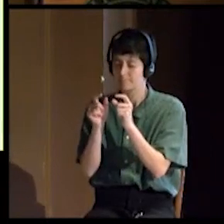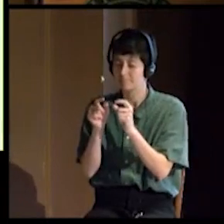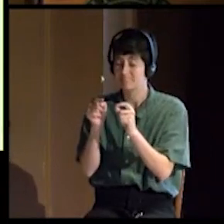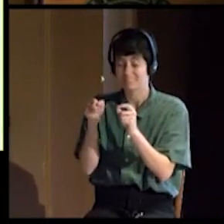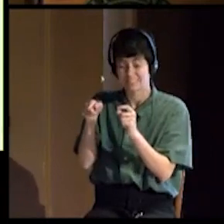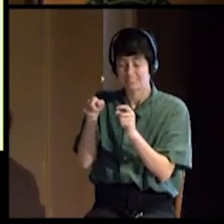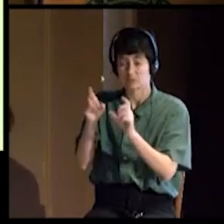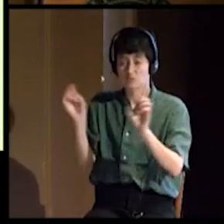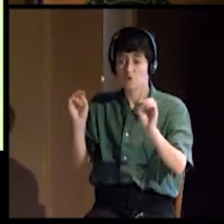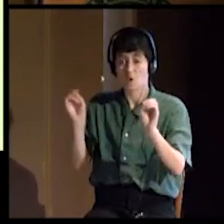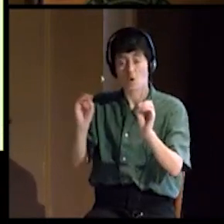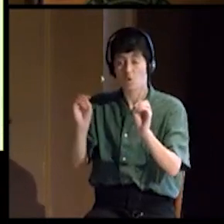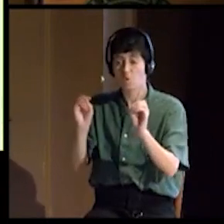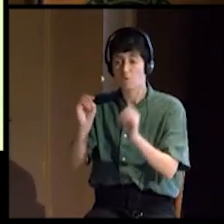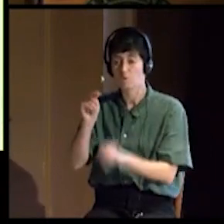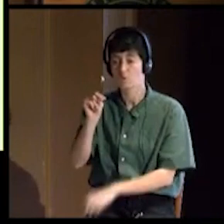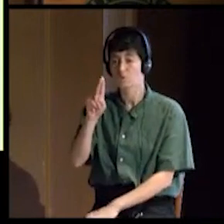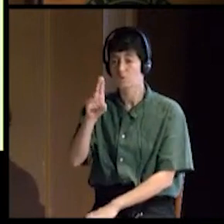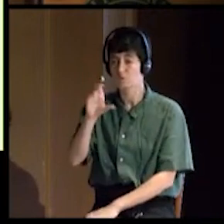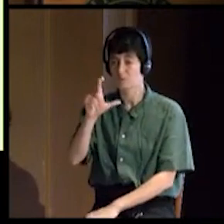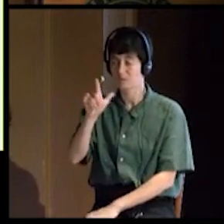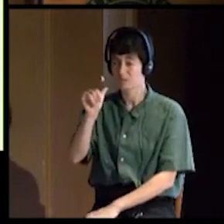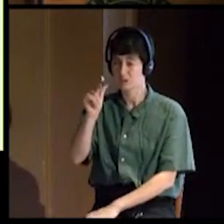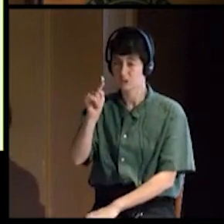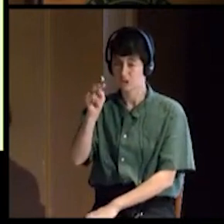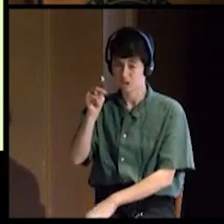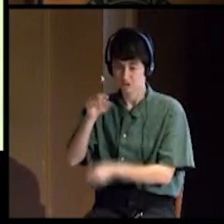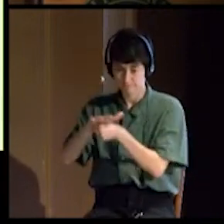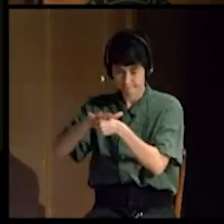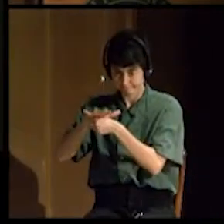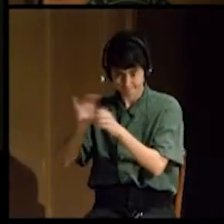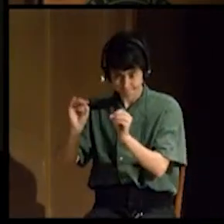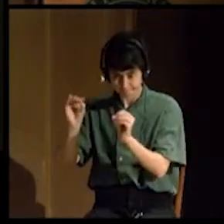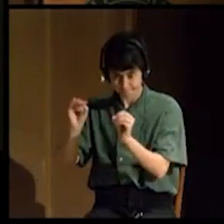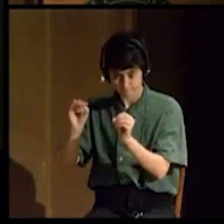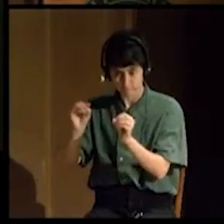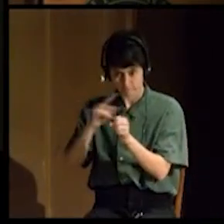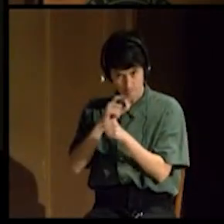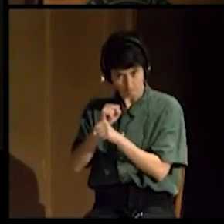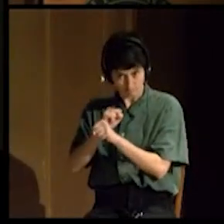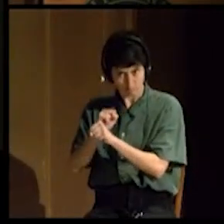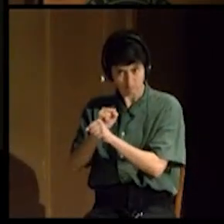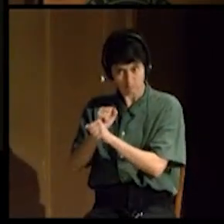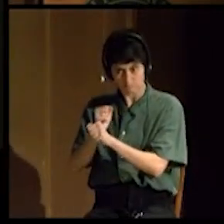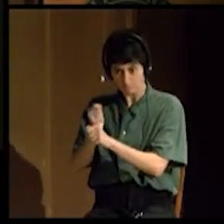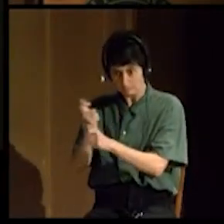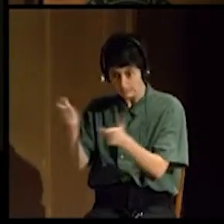actually produce huge crystals. And so what we learned was that the way a melt crystallizes,